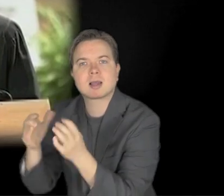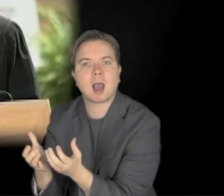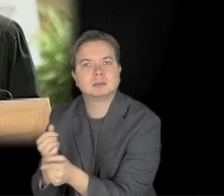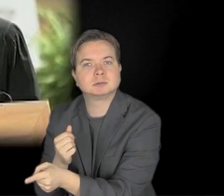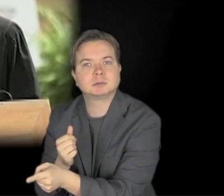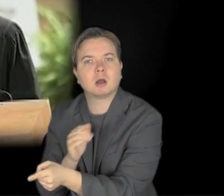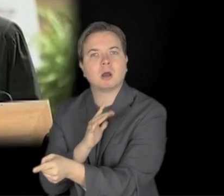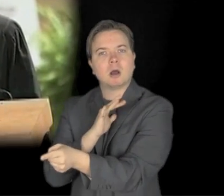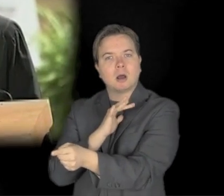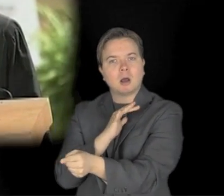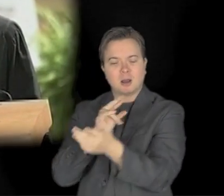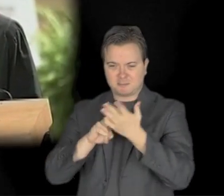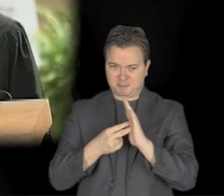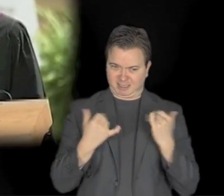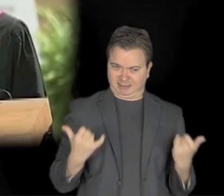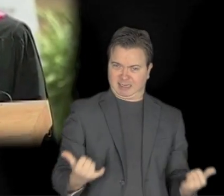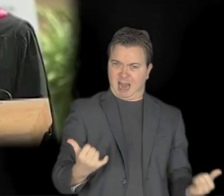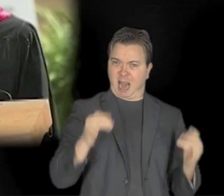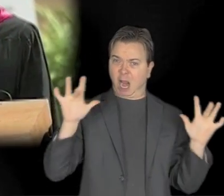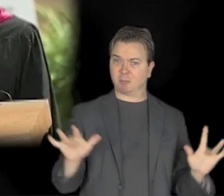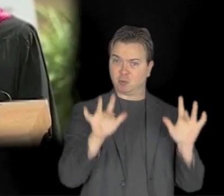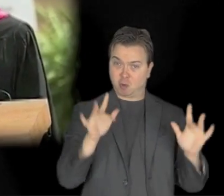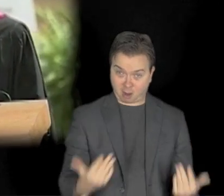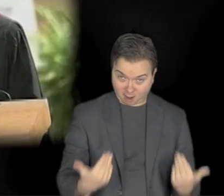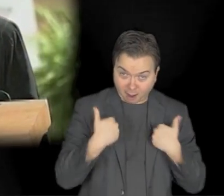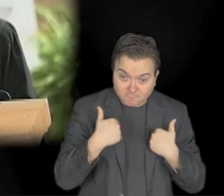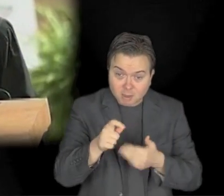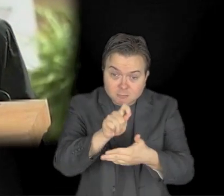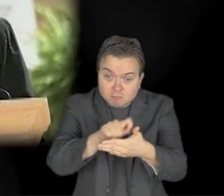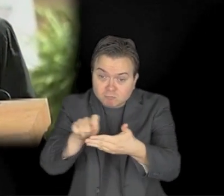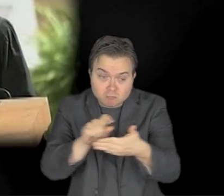personal computers might not have the wonderful typography that they do.